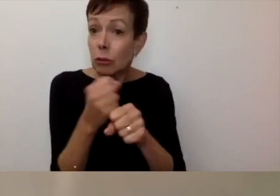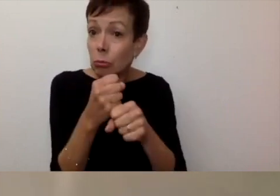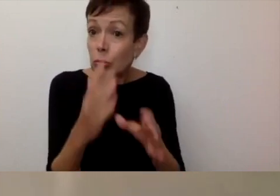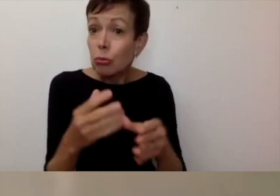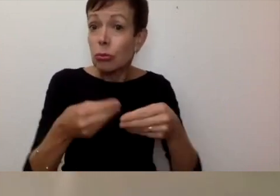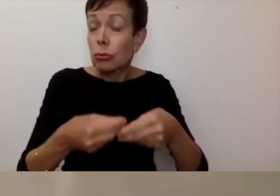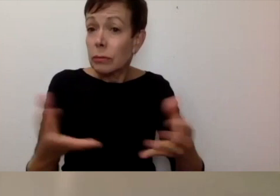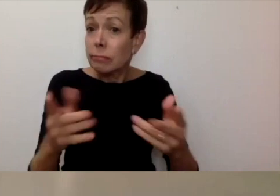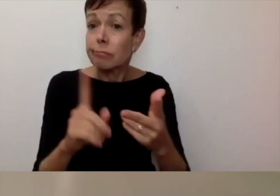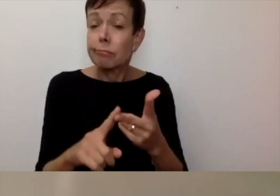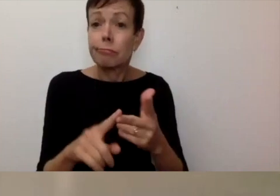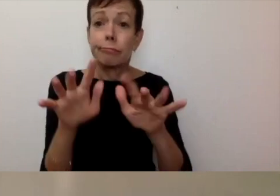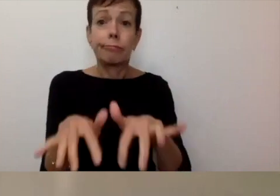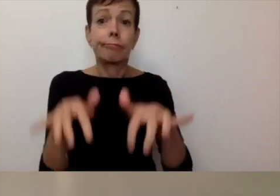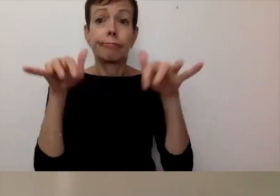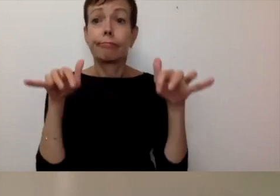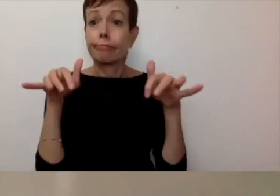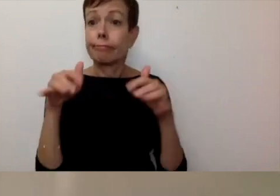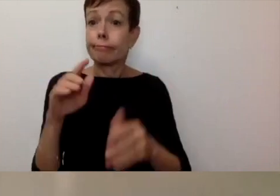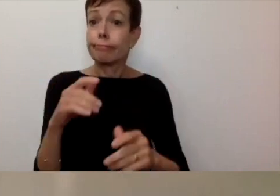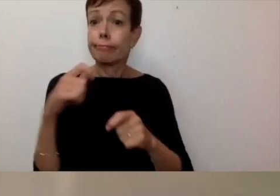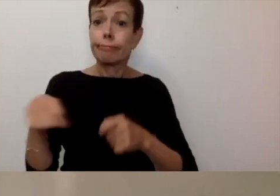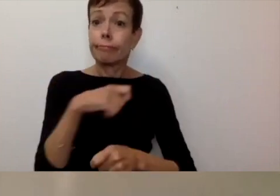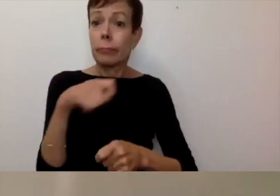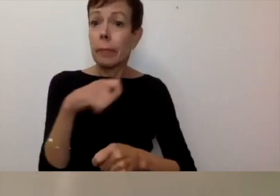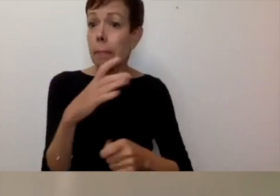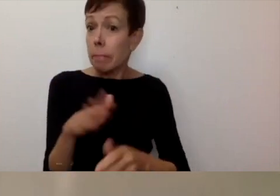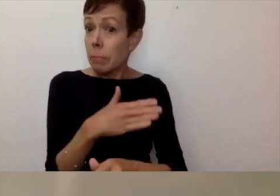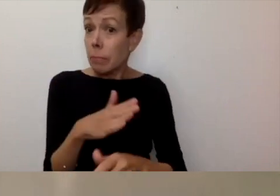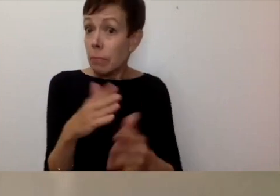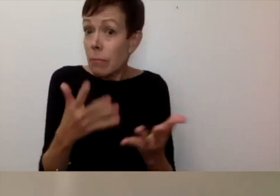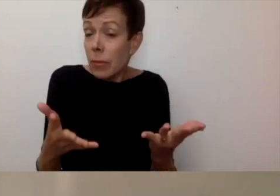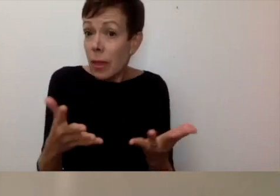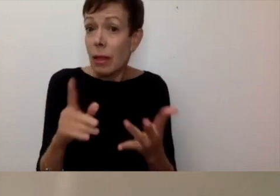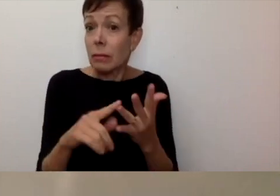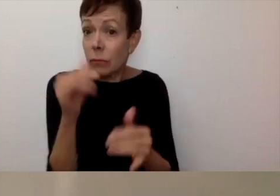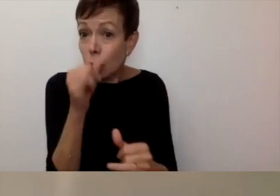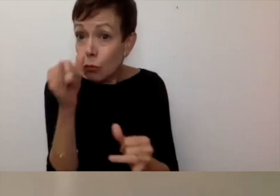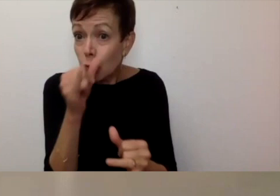concert venues the humor comedy network and everything and